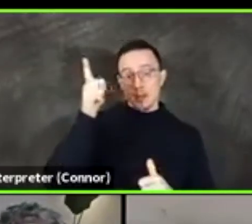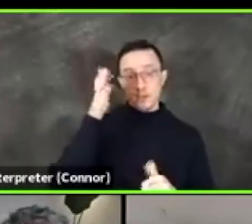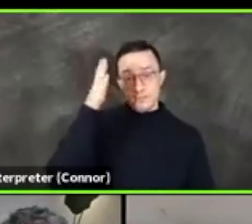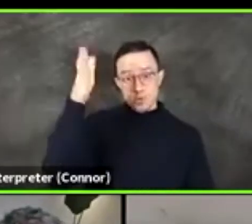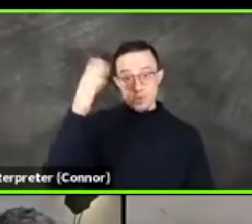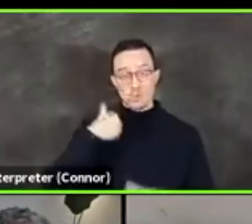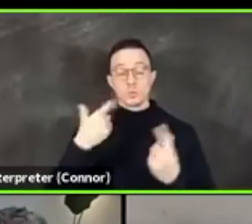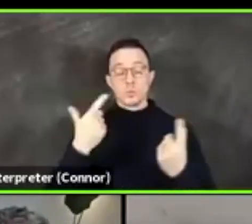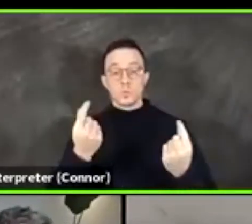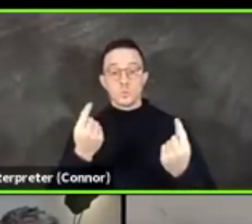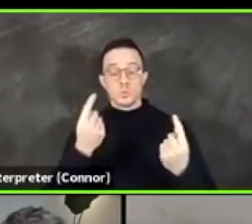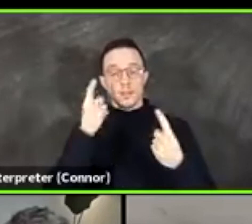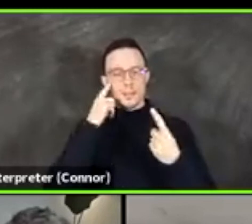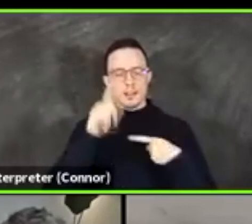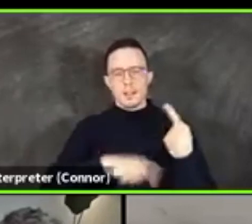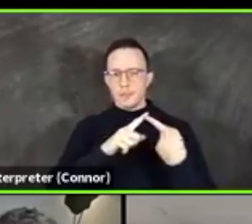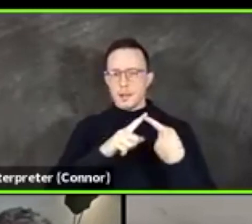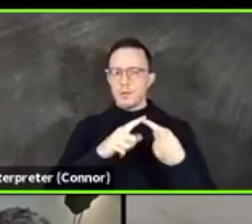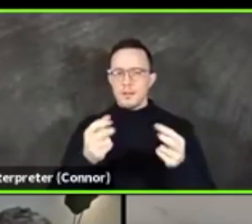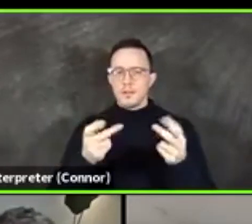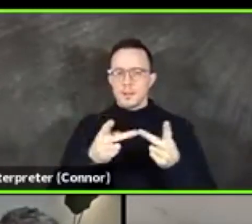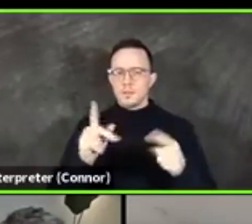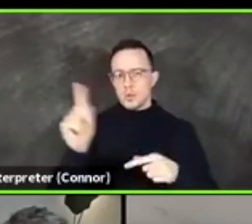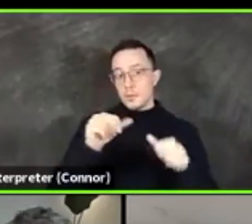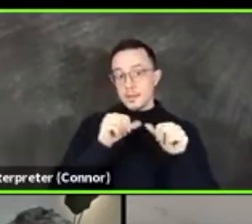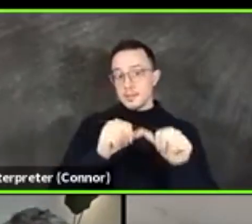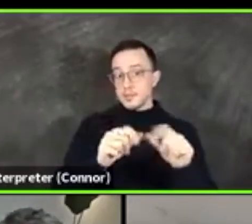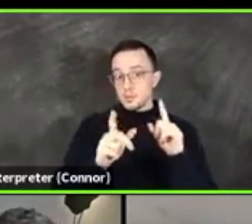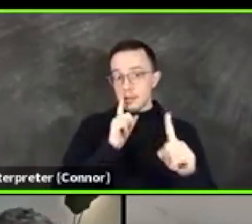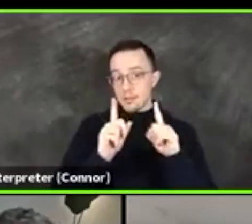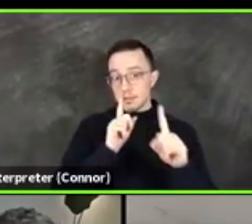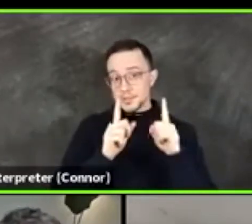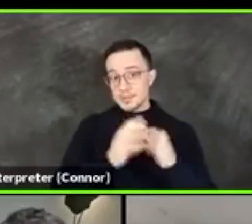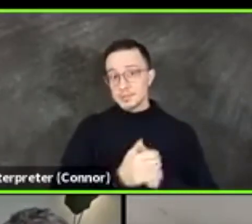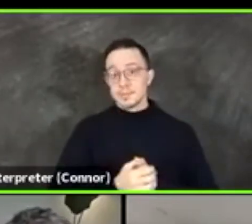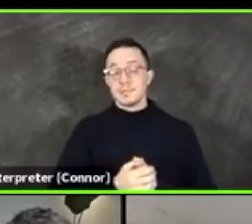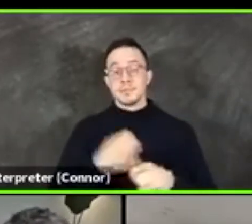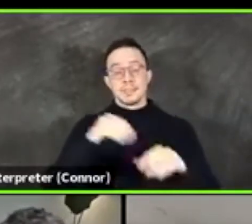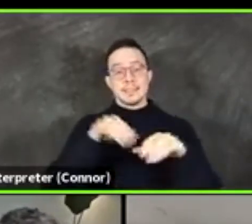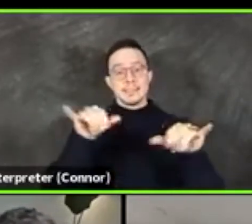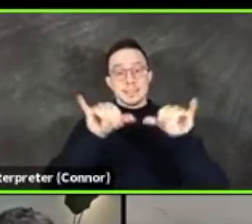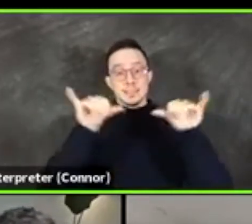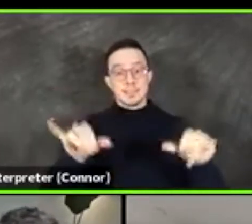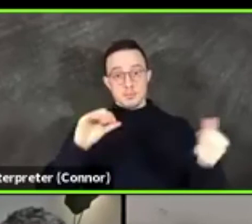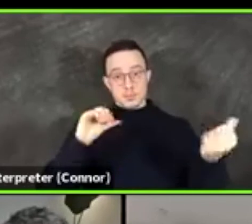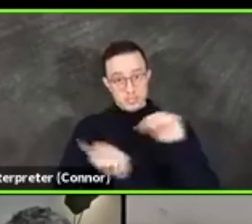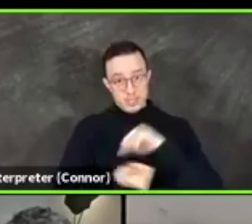ARE PLACES WHERE WE CAN CONTINUE THIS CONVERSATION, THAT IN SYSTEMS CHANGE, IN THIS NO WALLS,